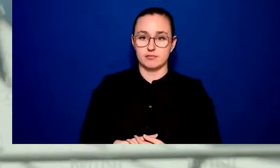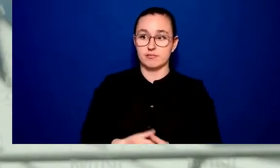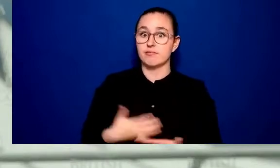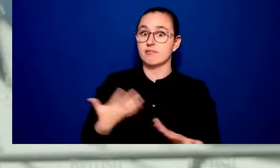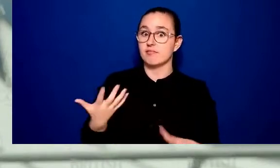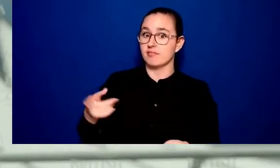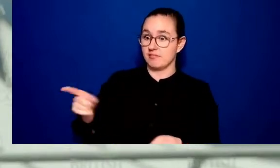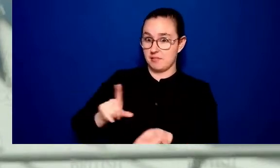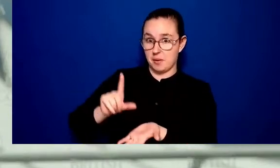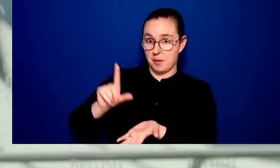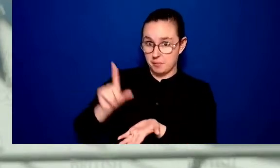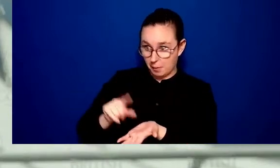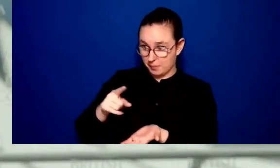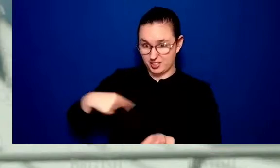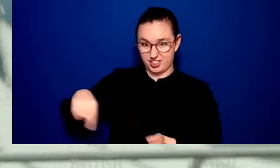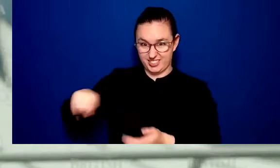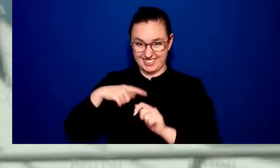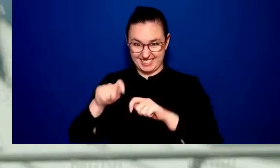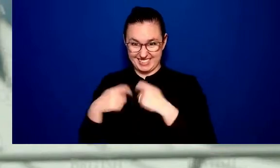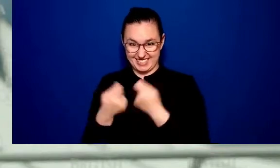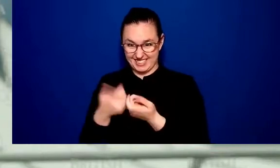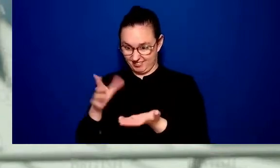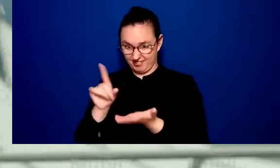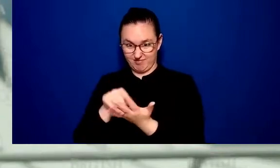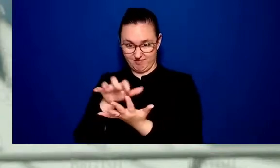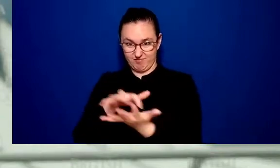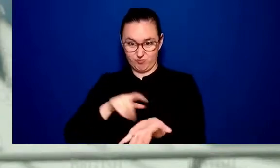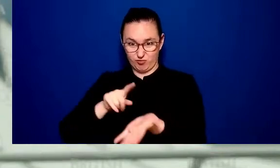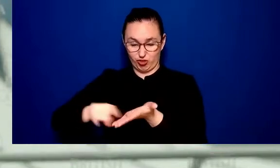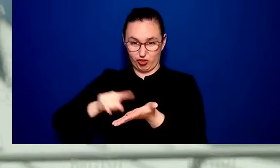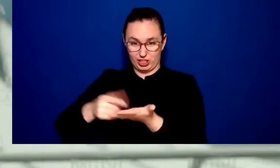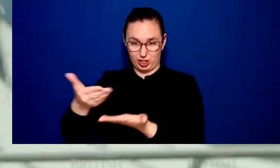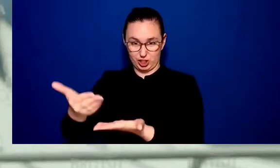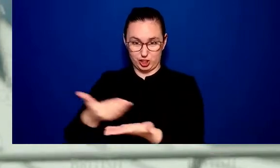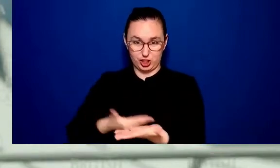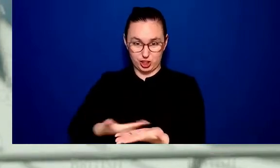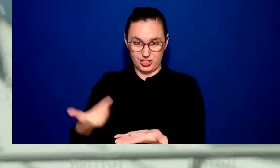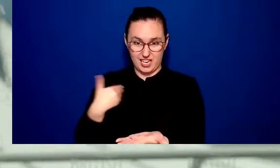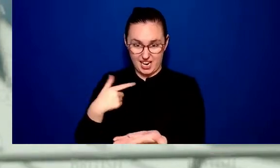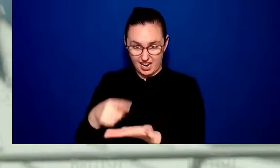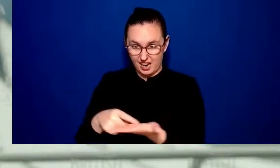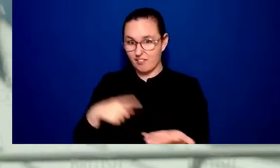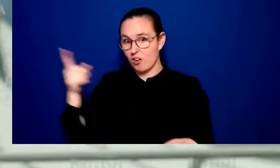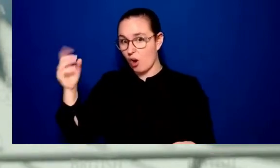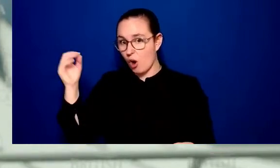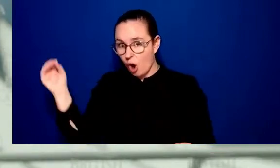across Canada in Quebec, Ontario. We've had similar